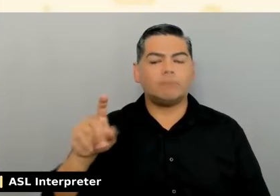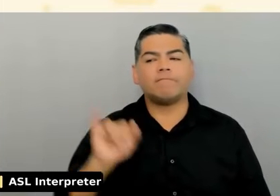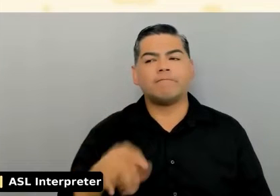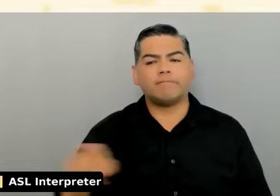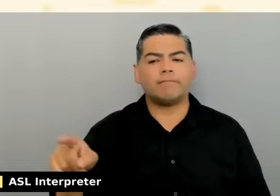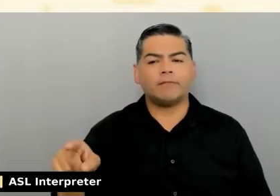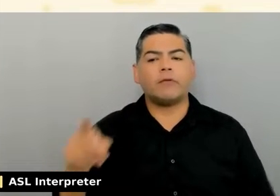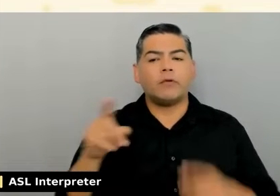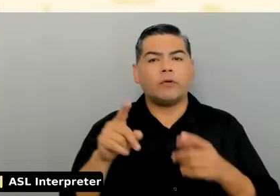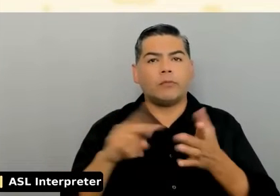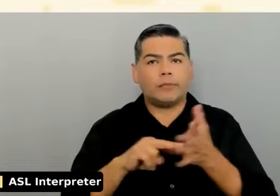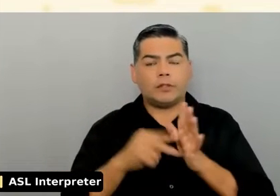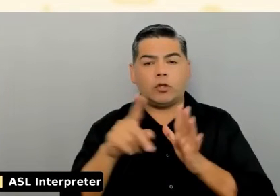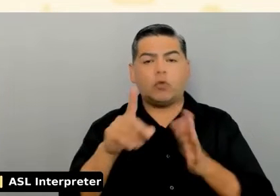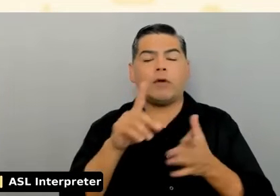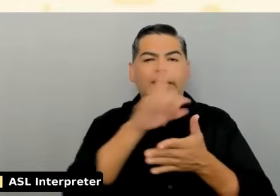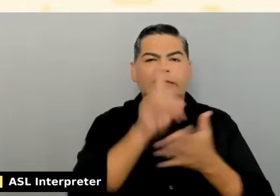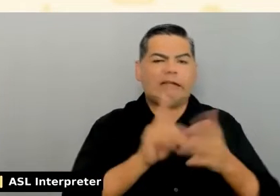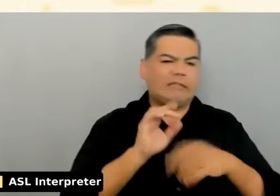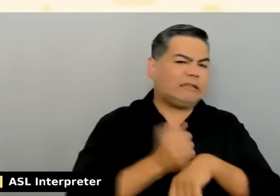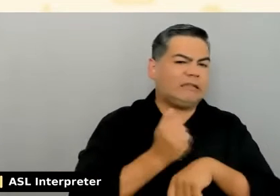When you are designing all these custom focus indicators,